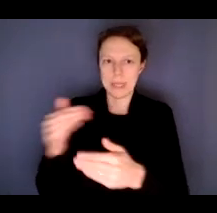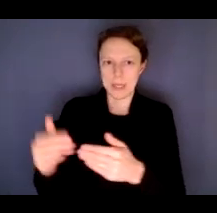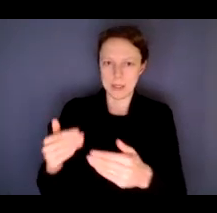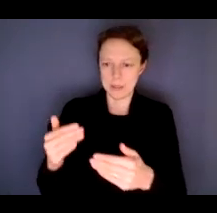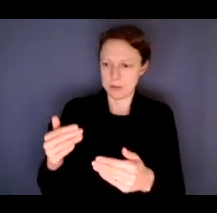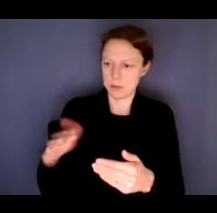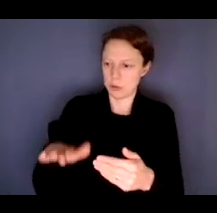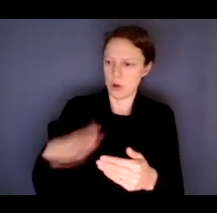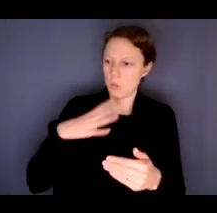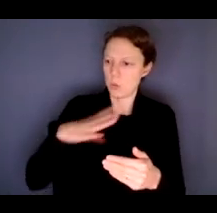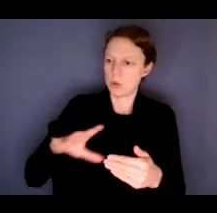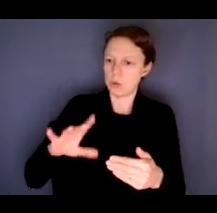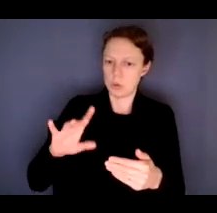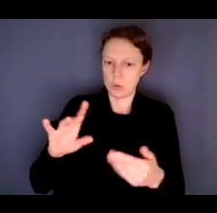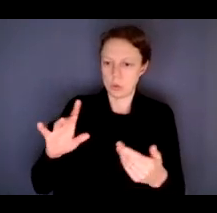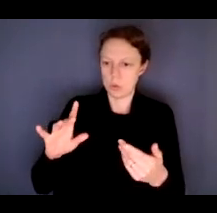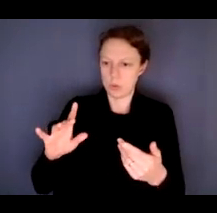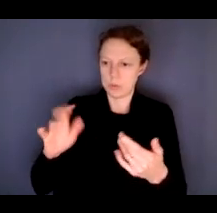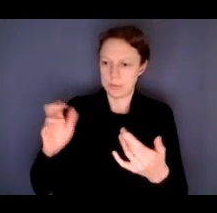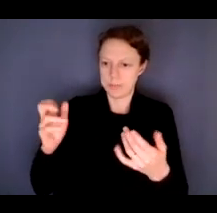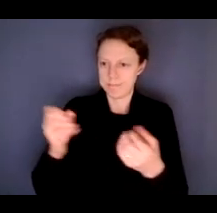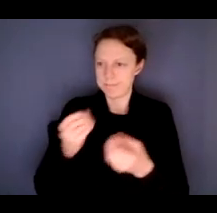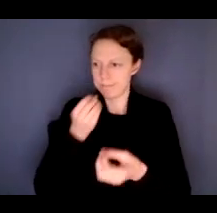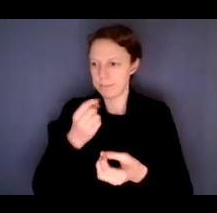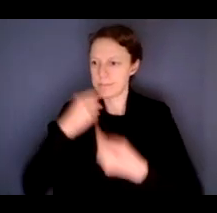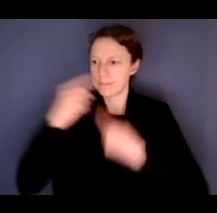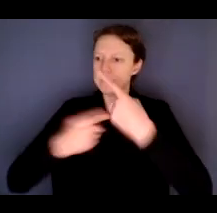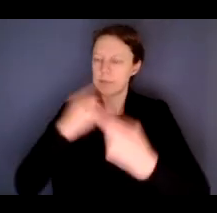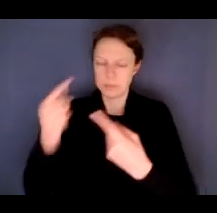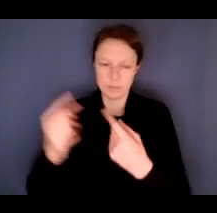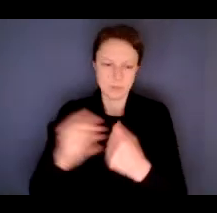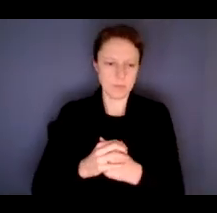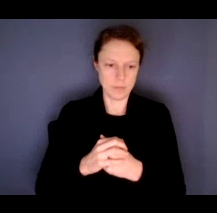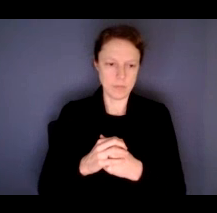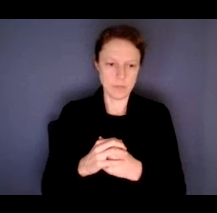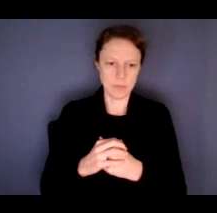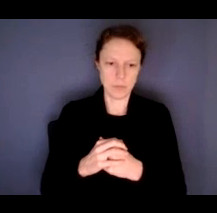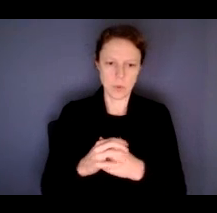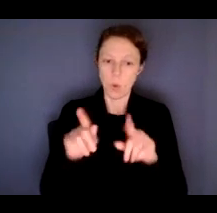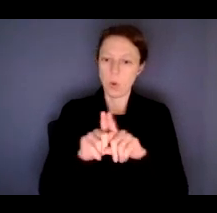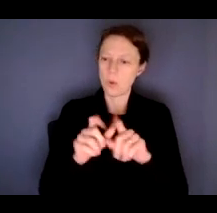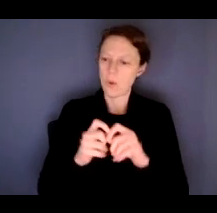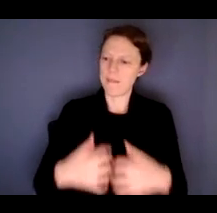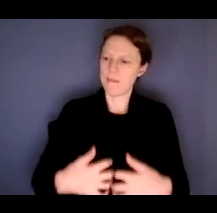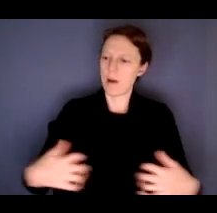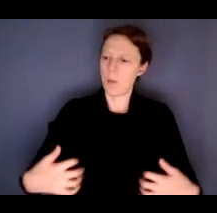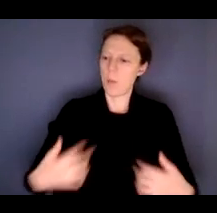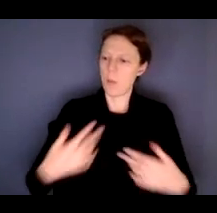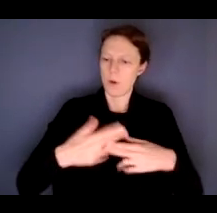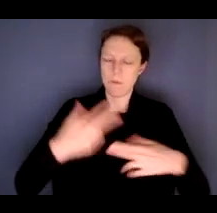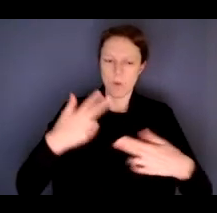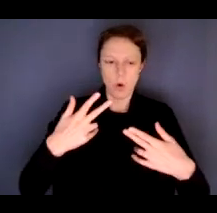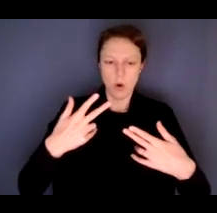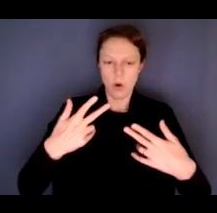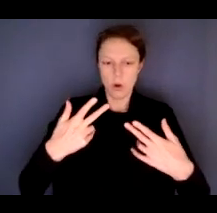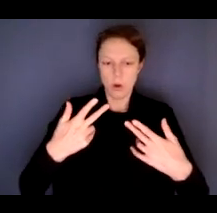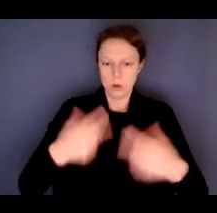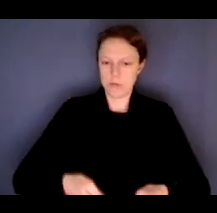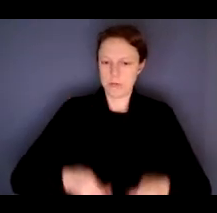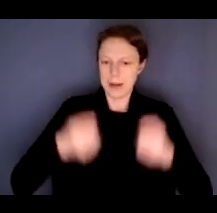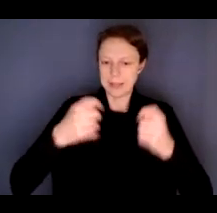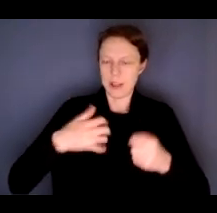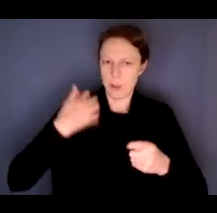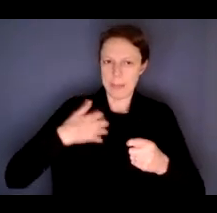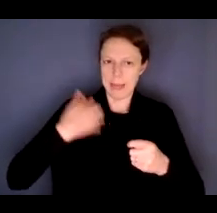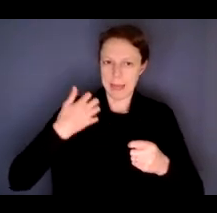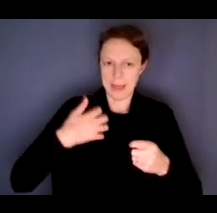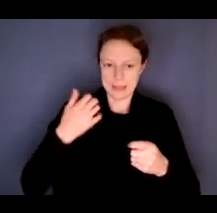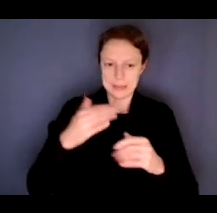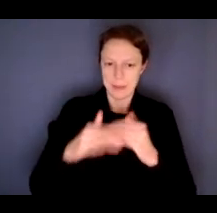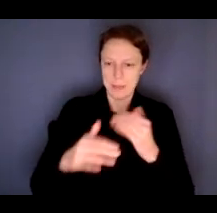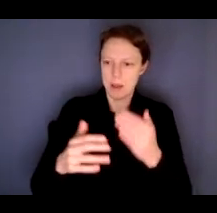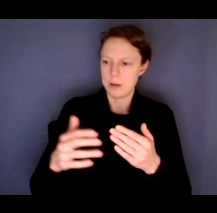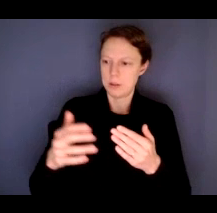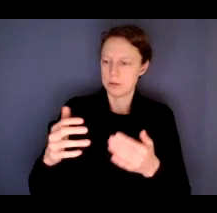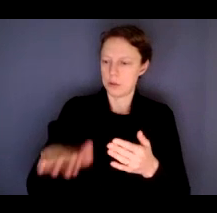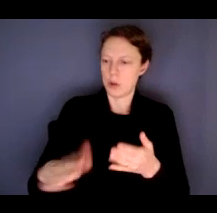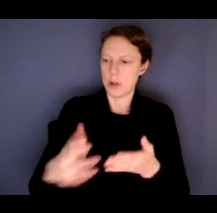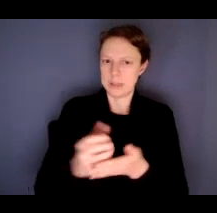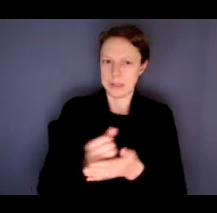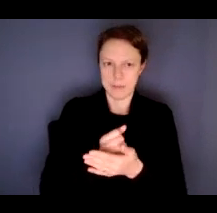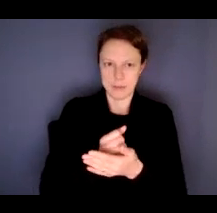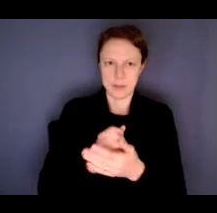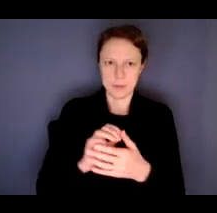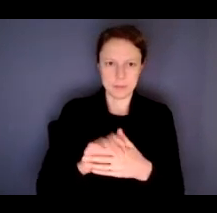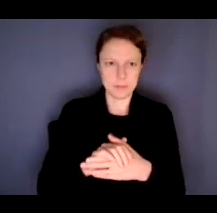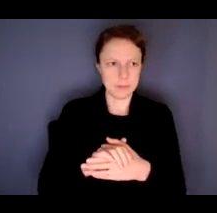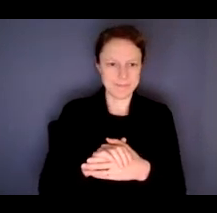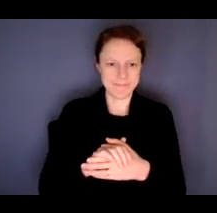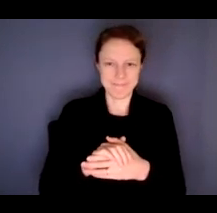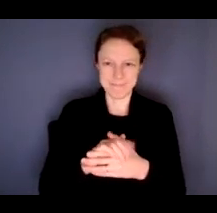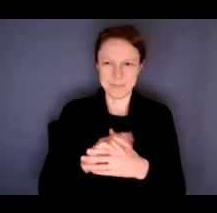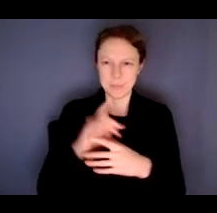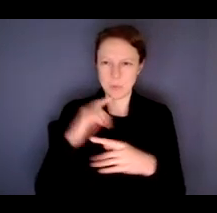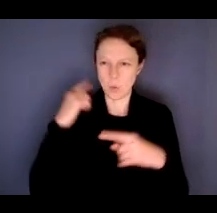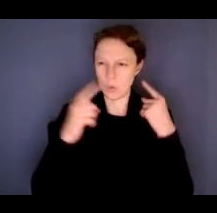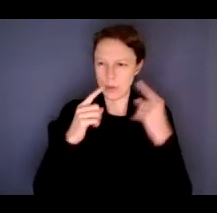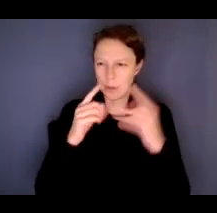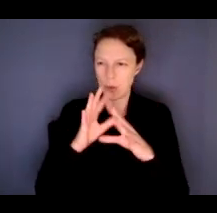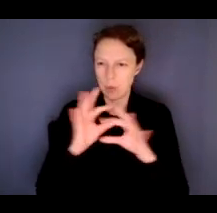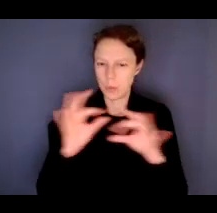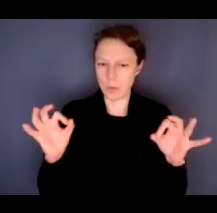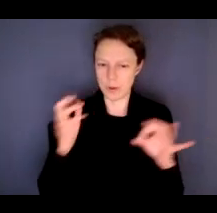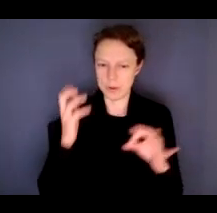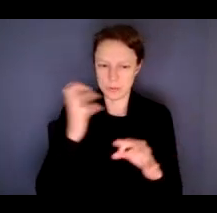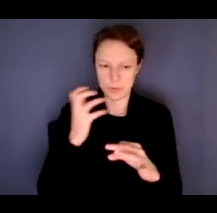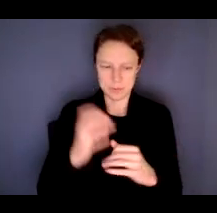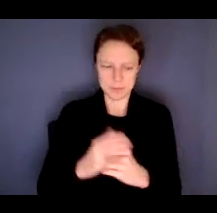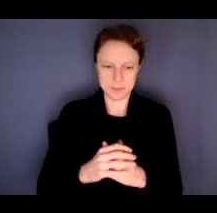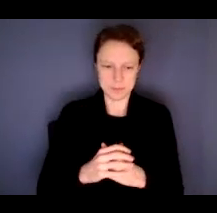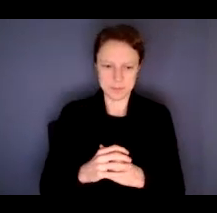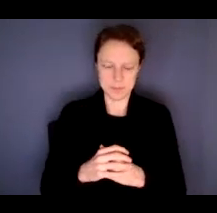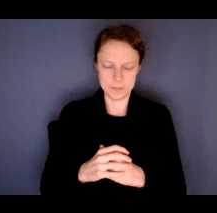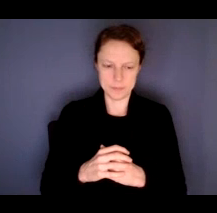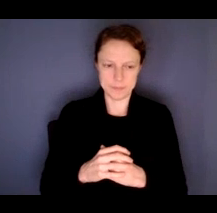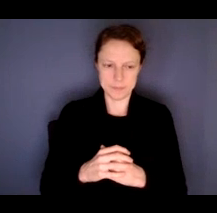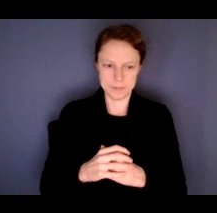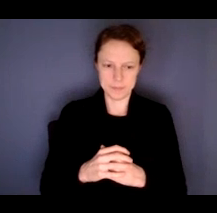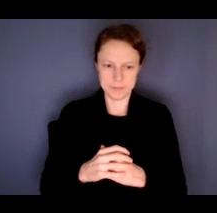predominantly what we do. There's also a framework in terms of raising complaints so that gets